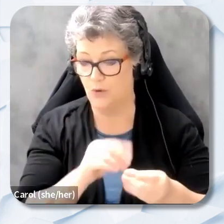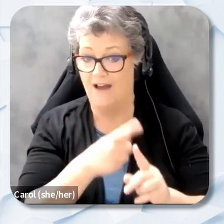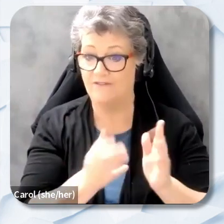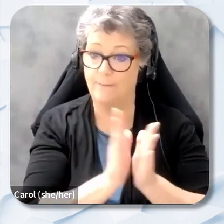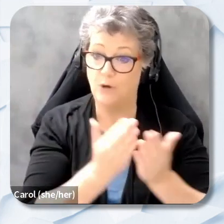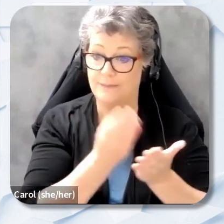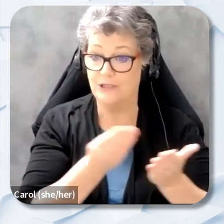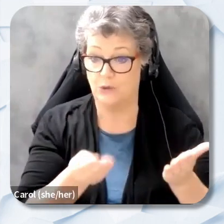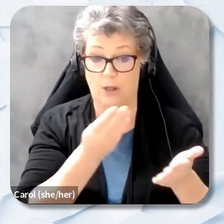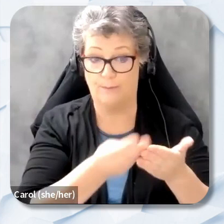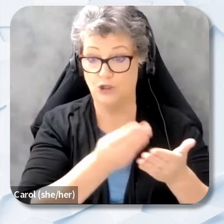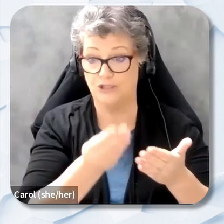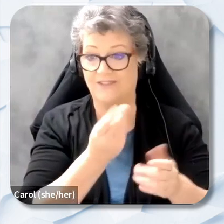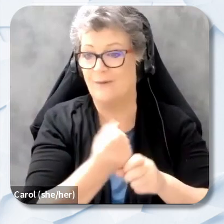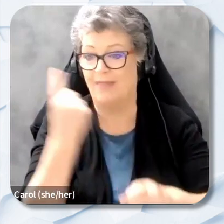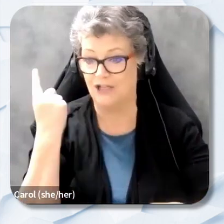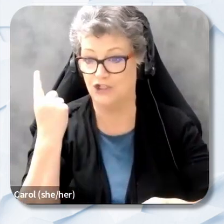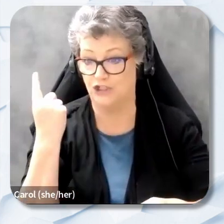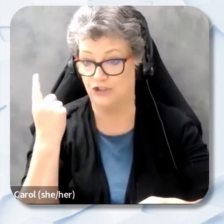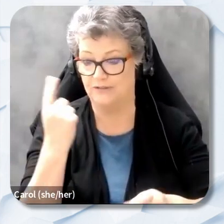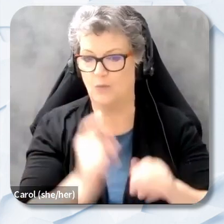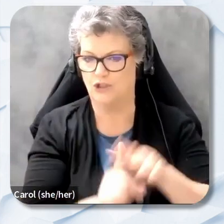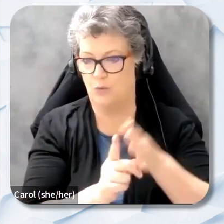material purchases from last year's reporting.